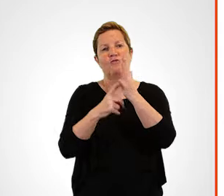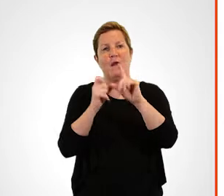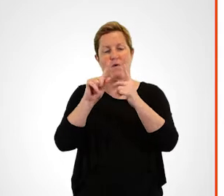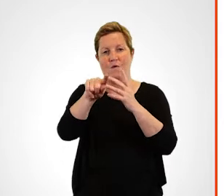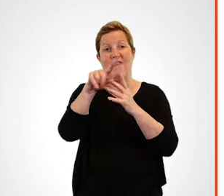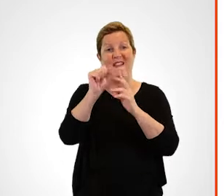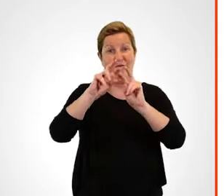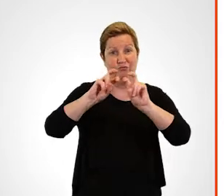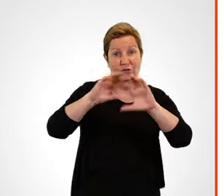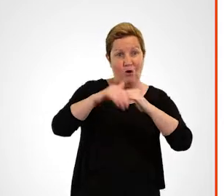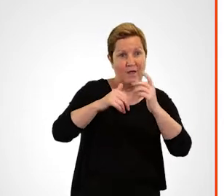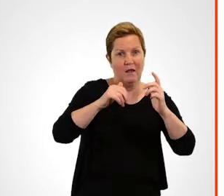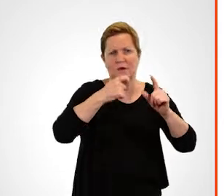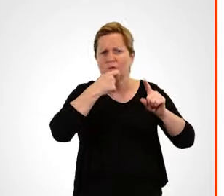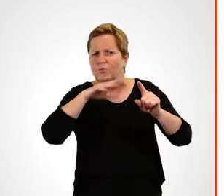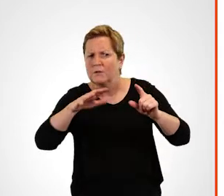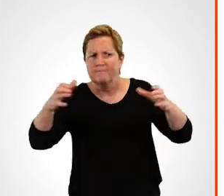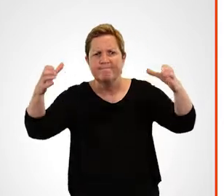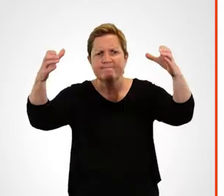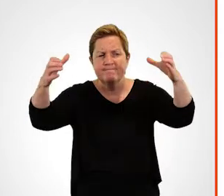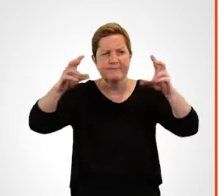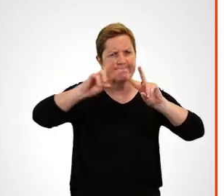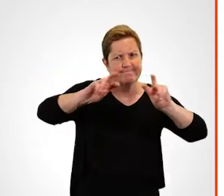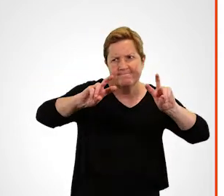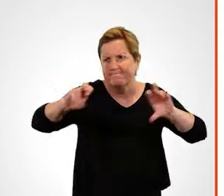with a large number of children who are using varied approaches to language -